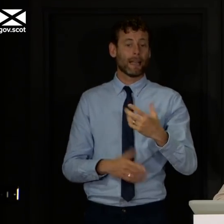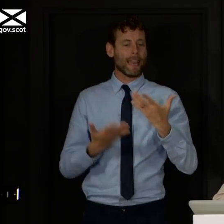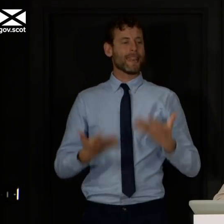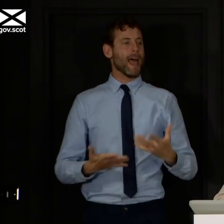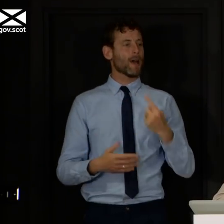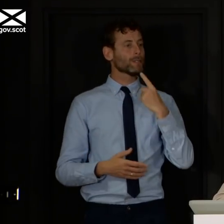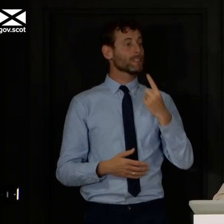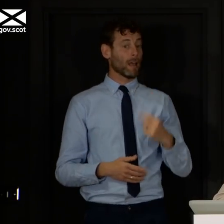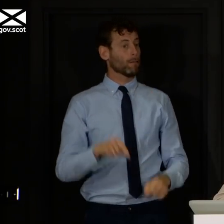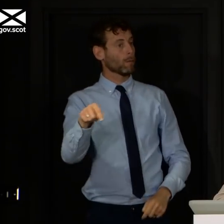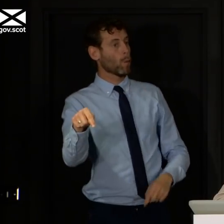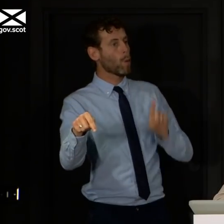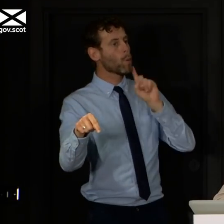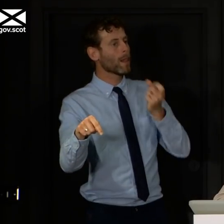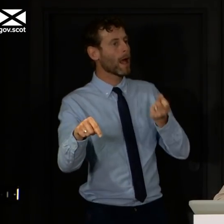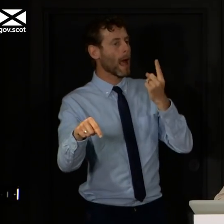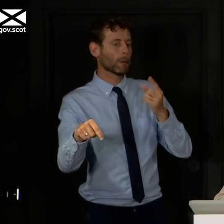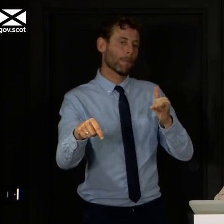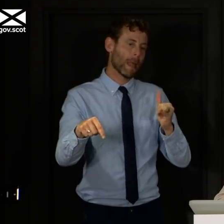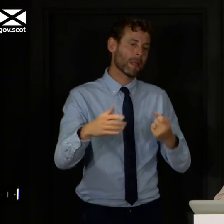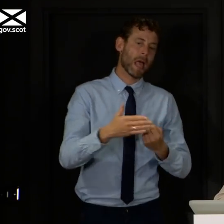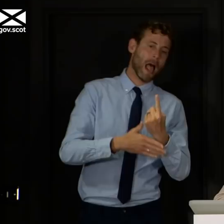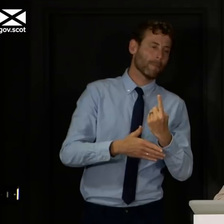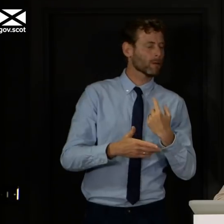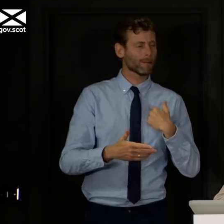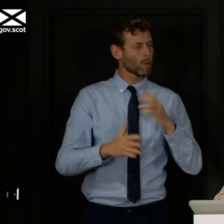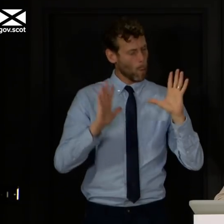that might or might not happen. But we will take a very considered approach to whether